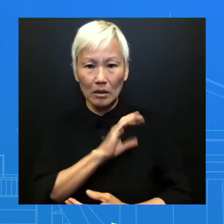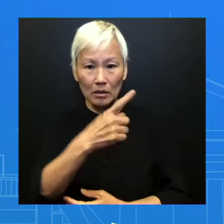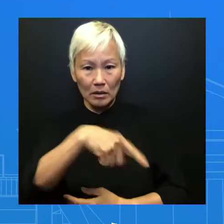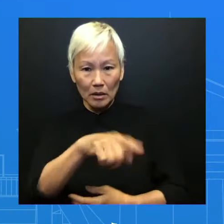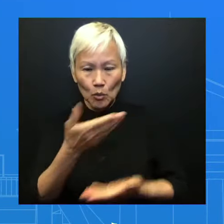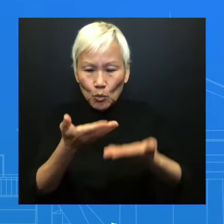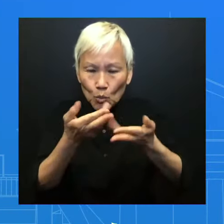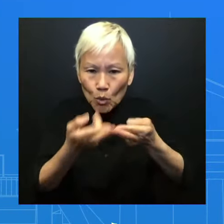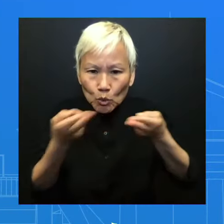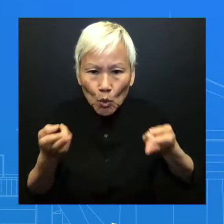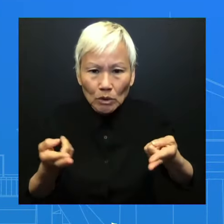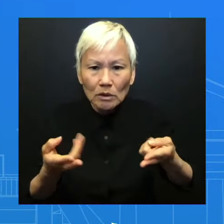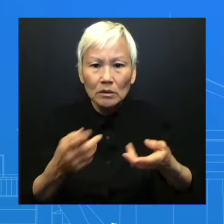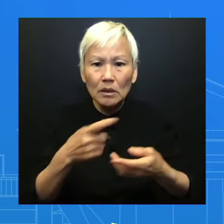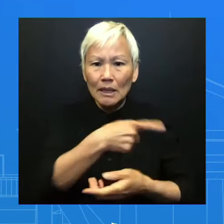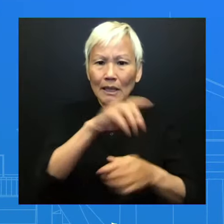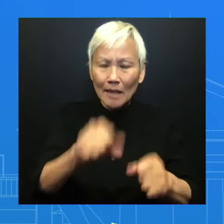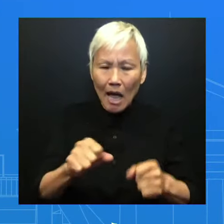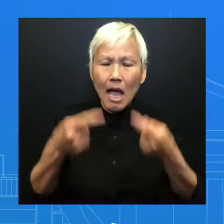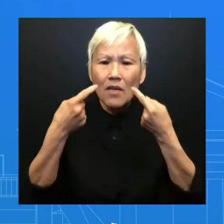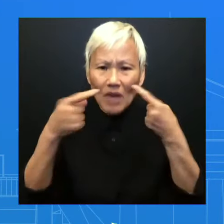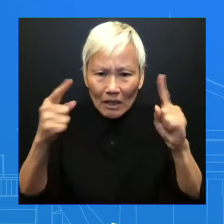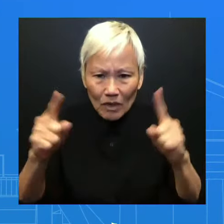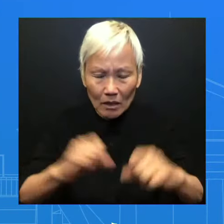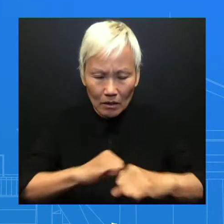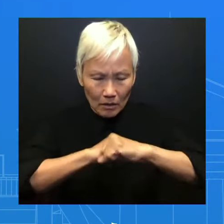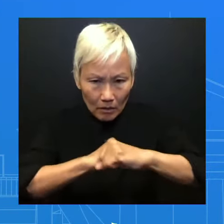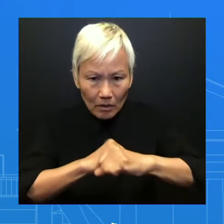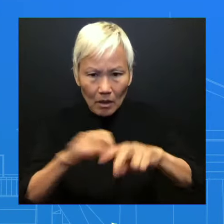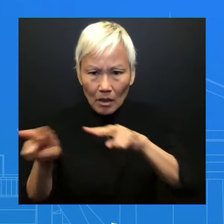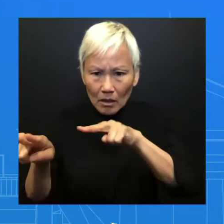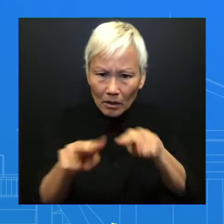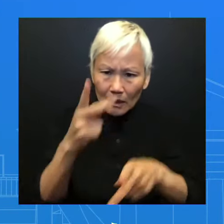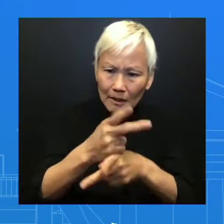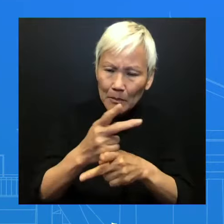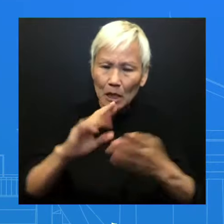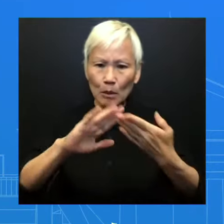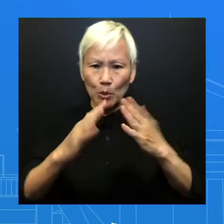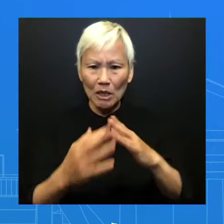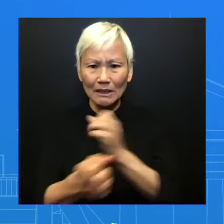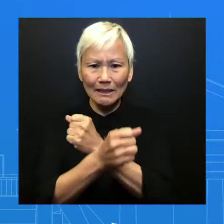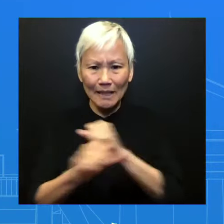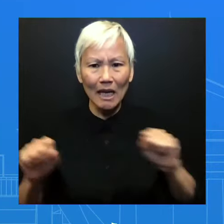And that's why, last year, the President signed an Executive Order on Advancing Effective Accountability --